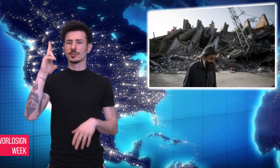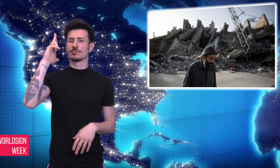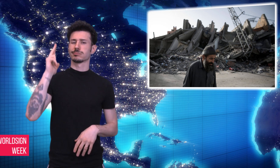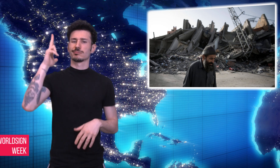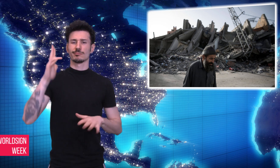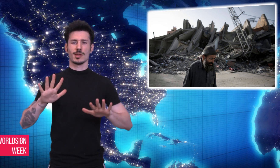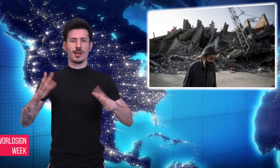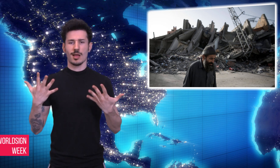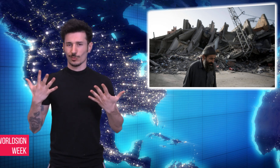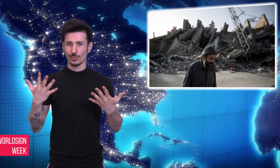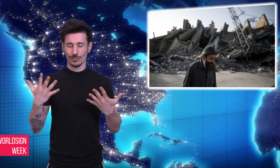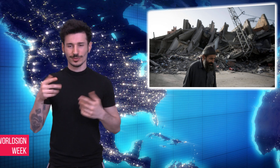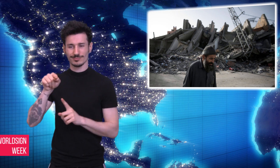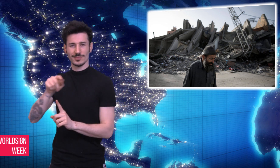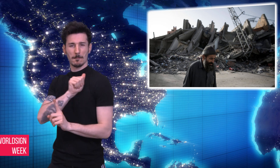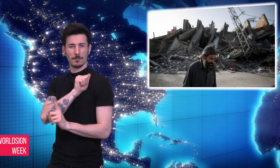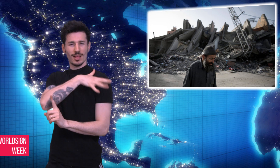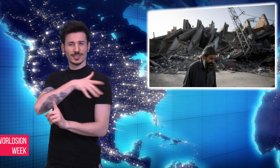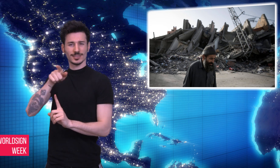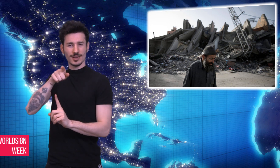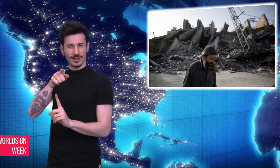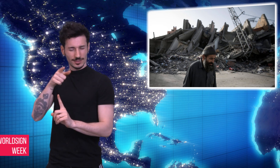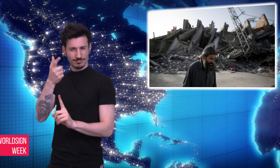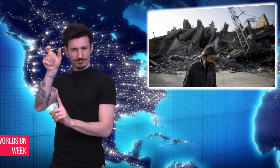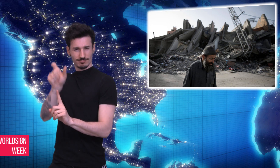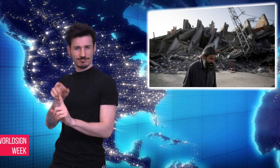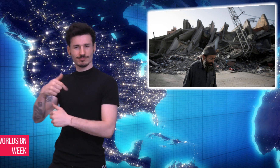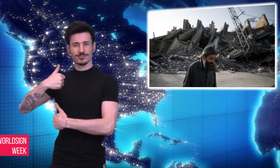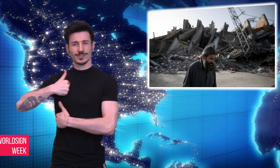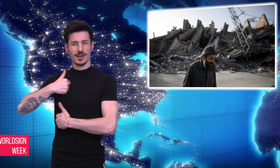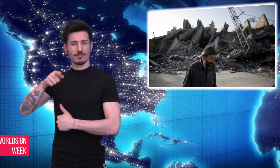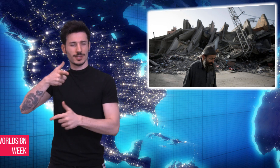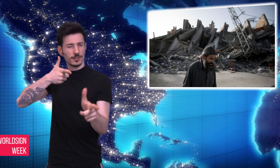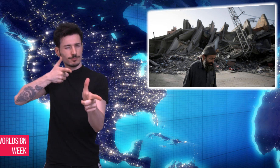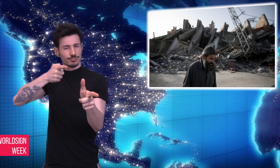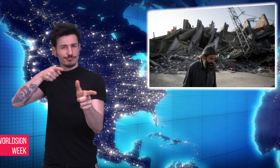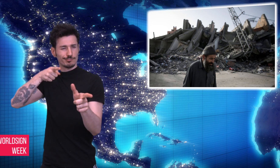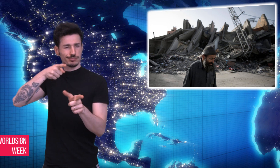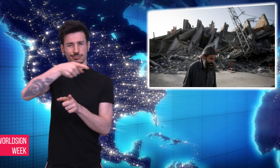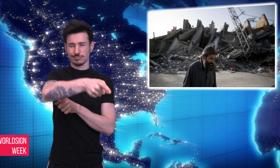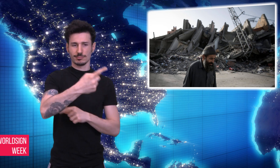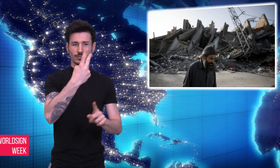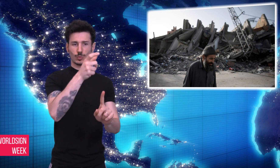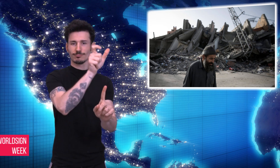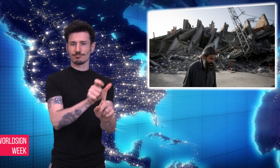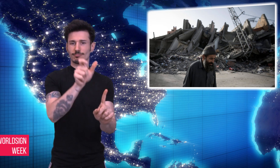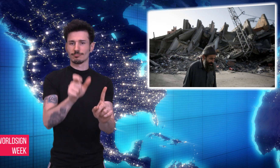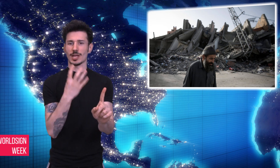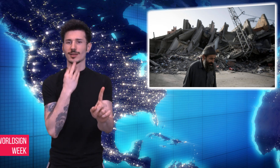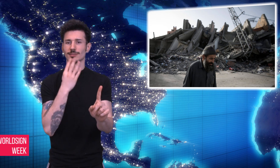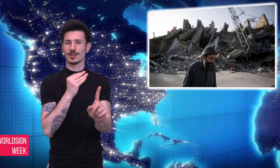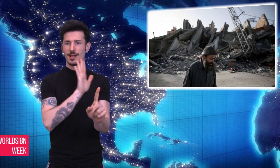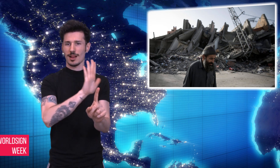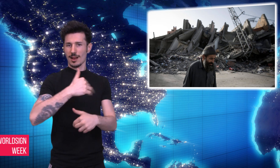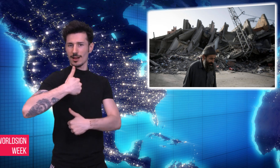The fighting began on Friday when a sniper from a Palestinian militant